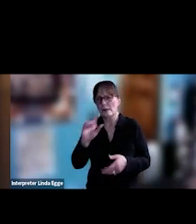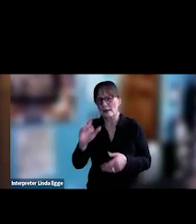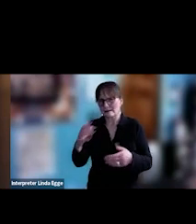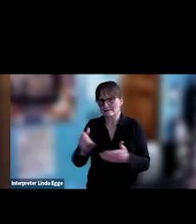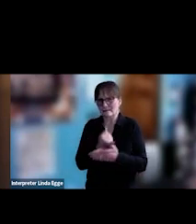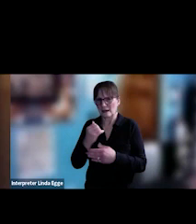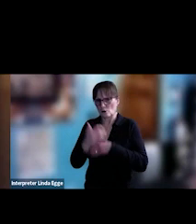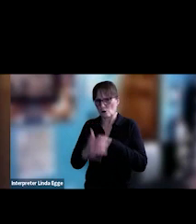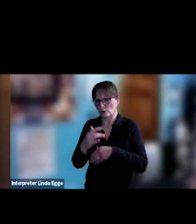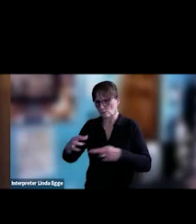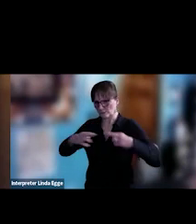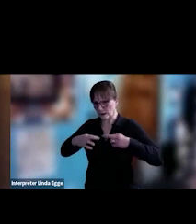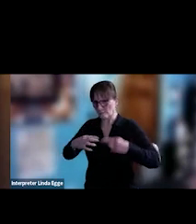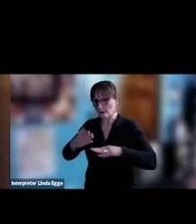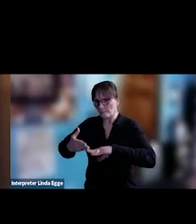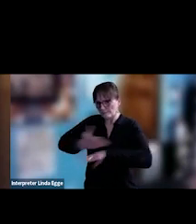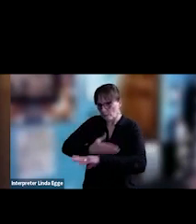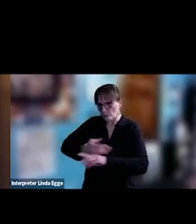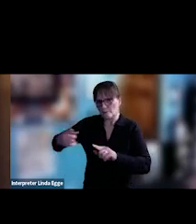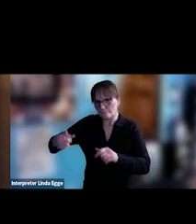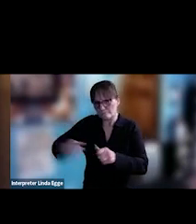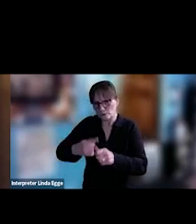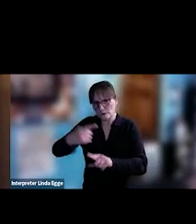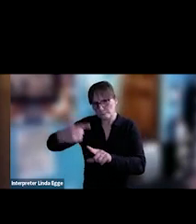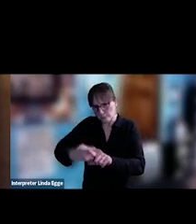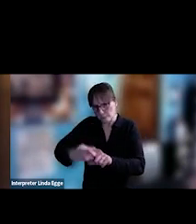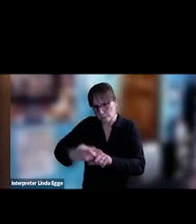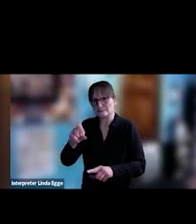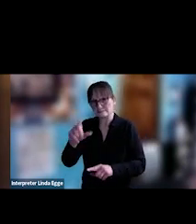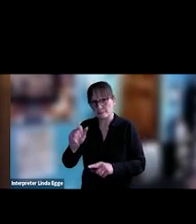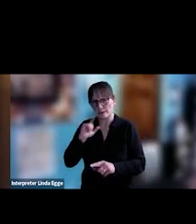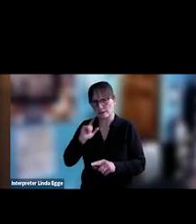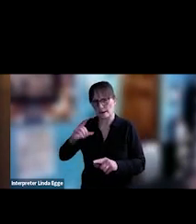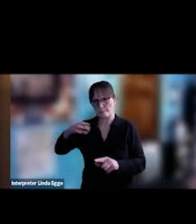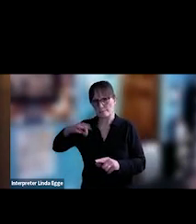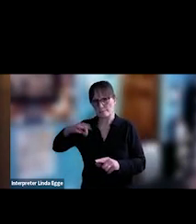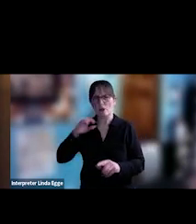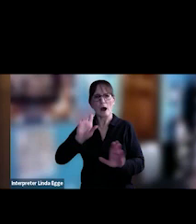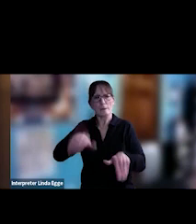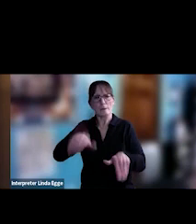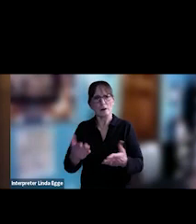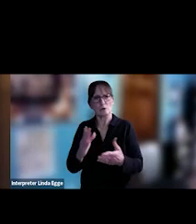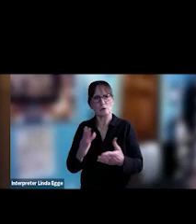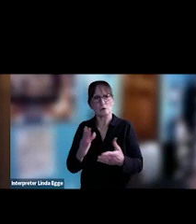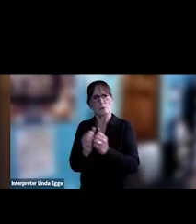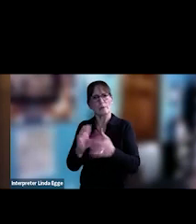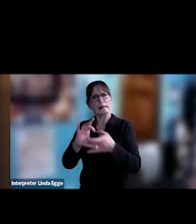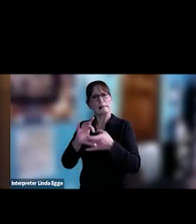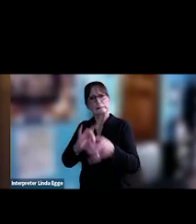prior to that first month of disability benefits. And I provided you here with a link to the POMS